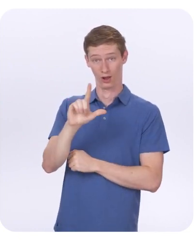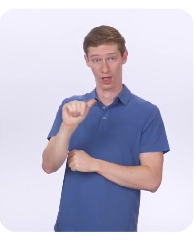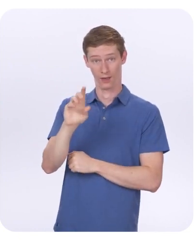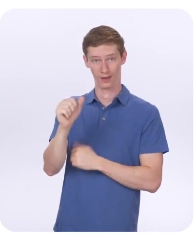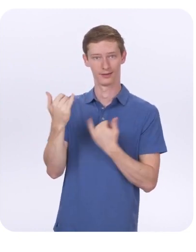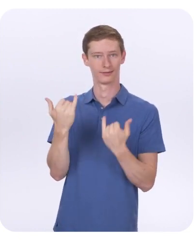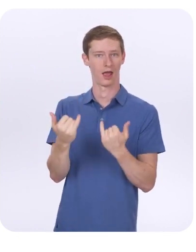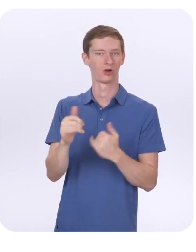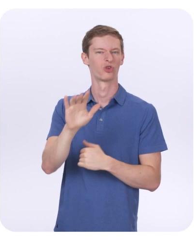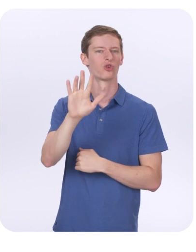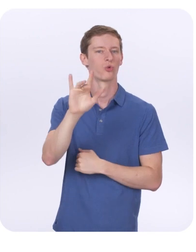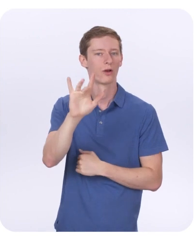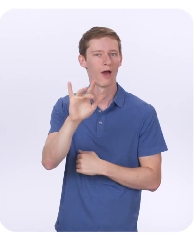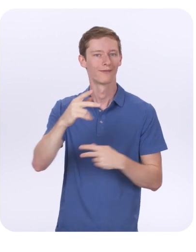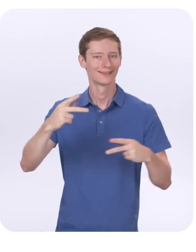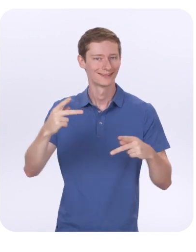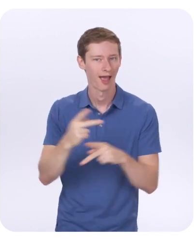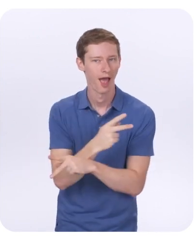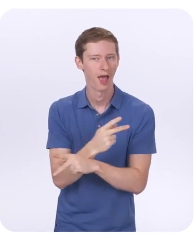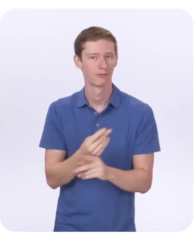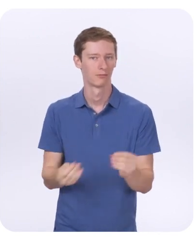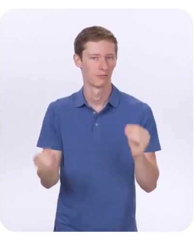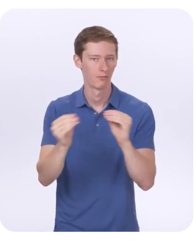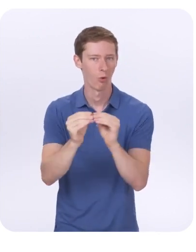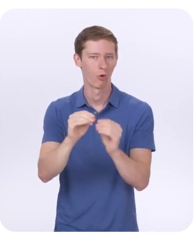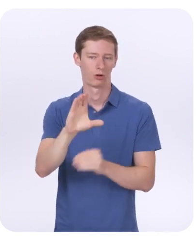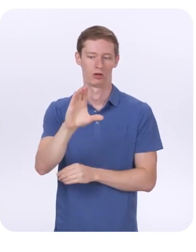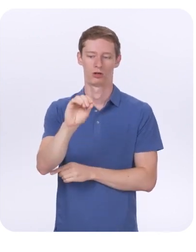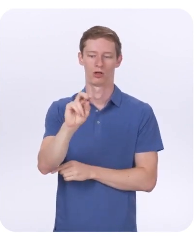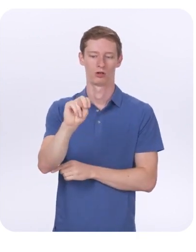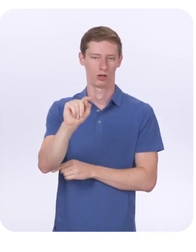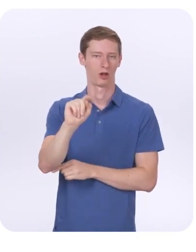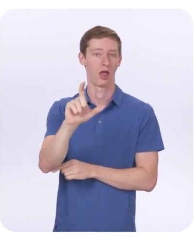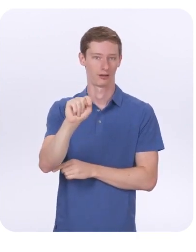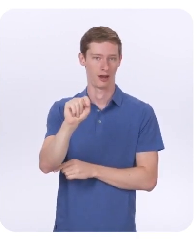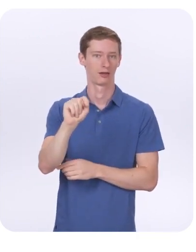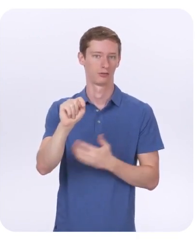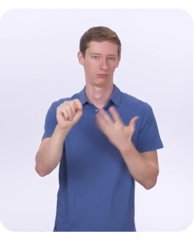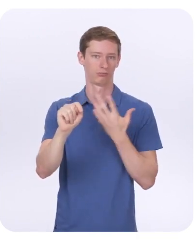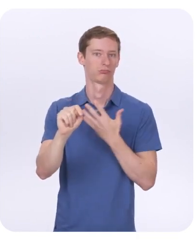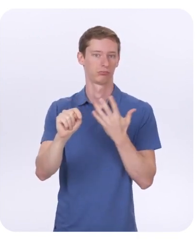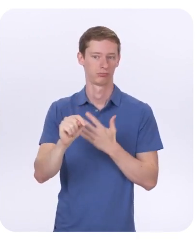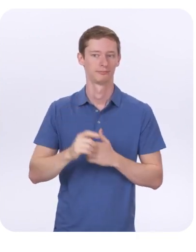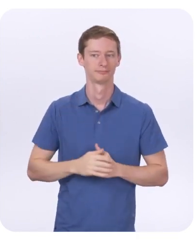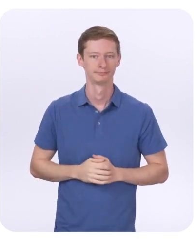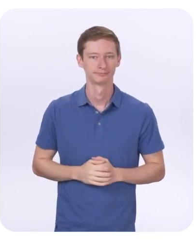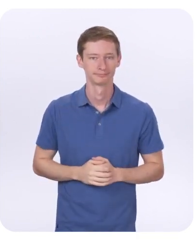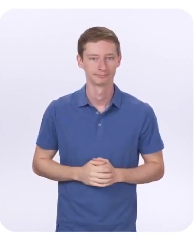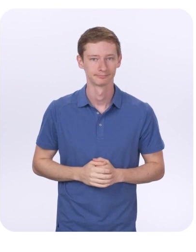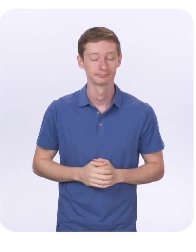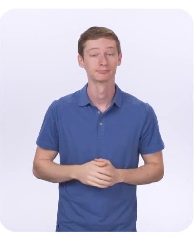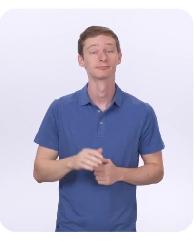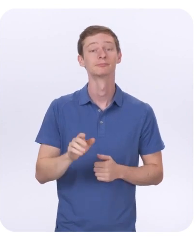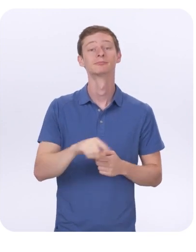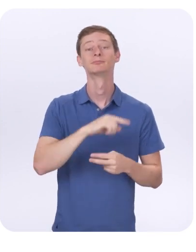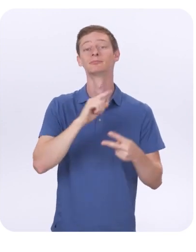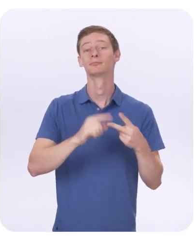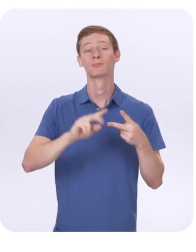Just the second feature that we added is Infilling. The reason is that most programmers don’t write code linearly -